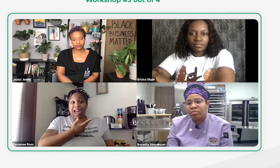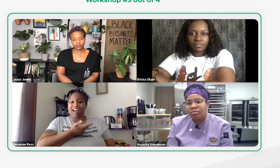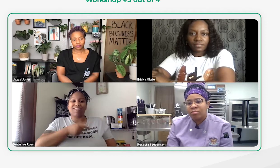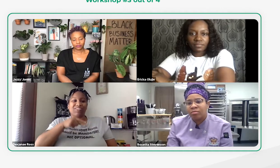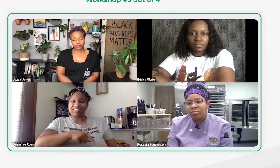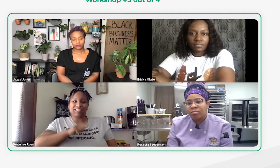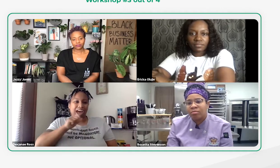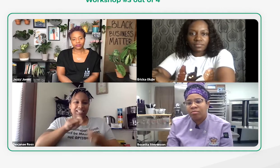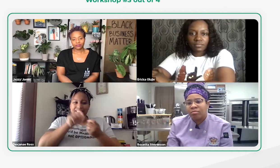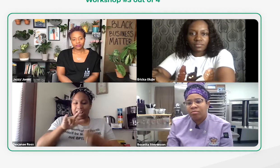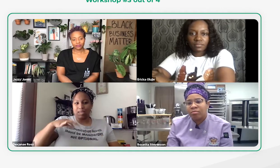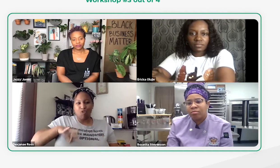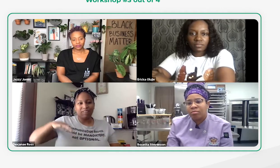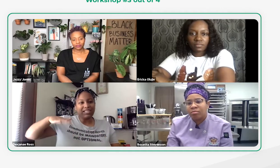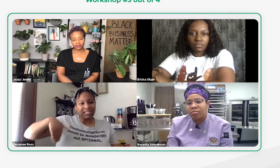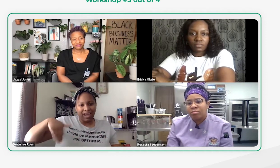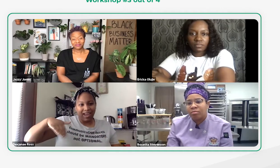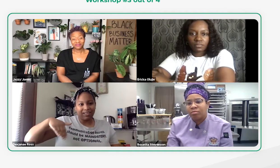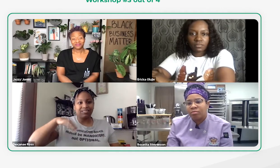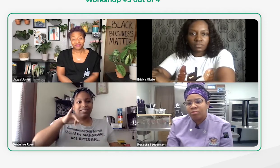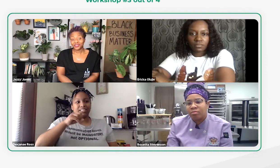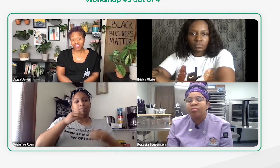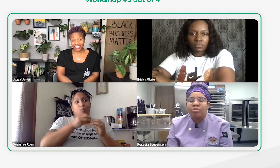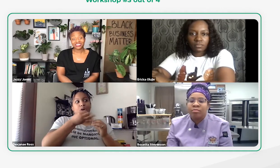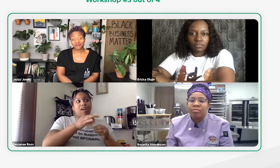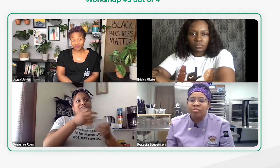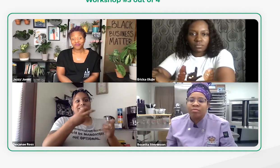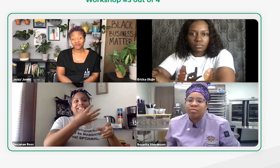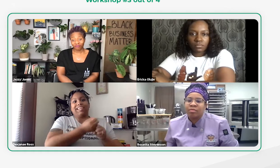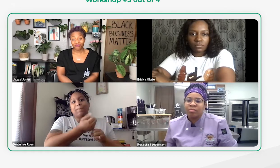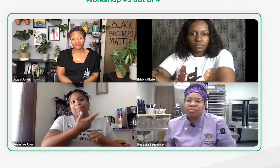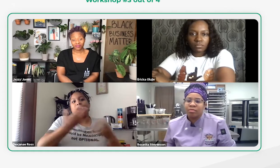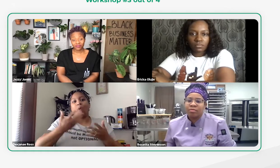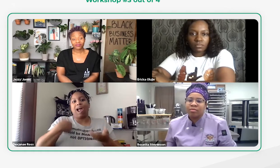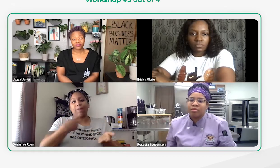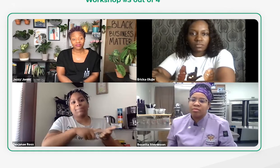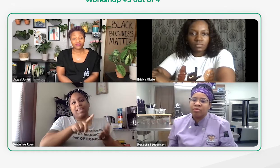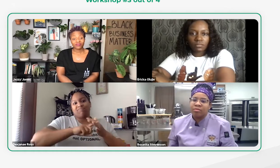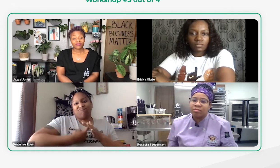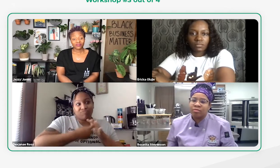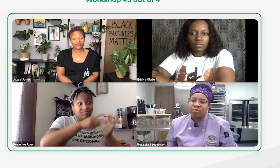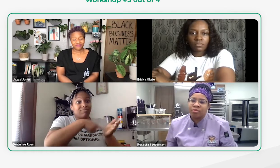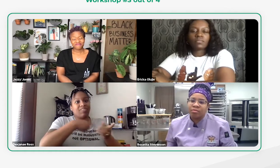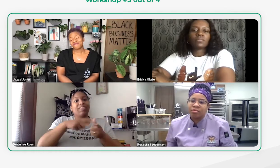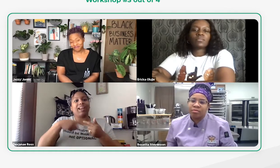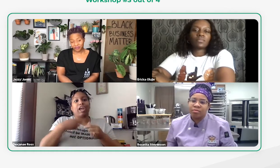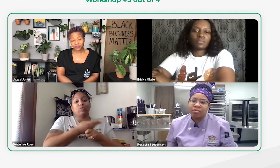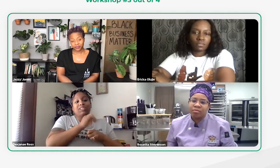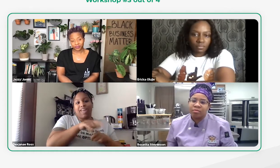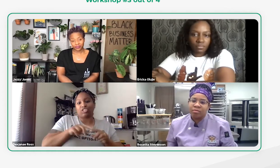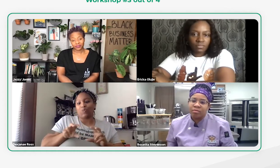every time I got money back from the business it wasn't . What I put into the business